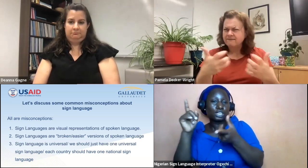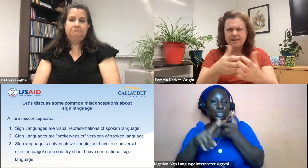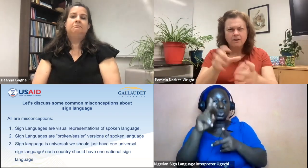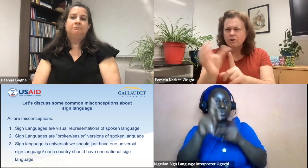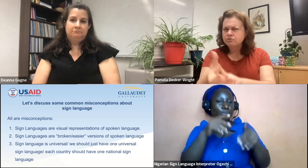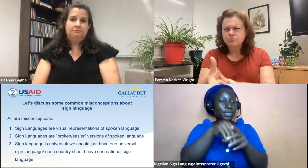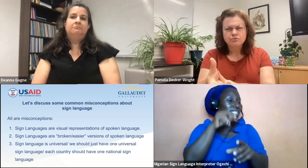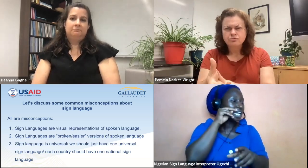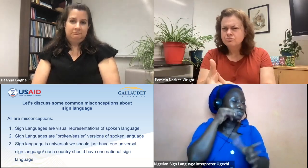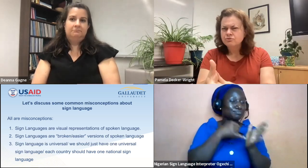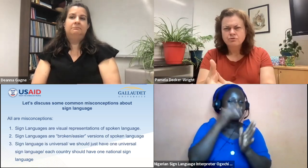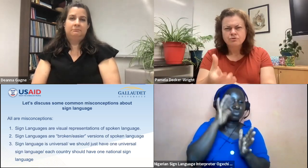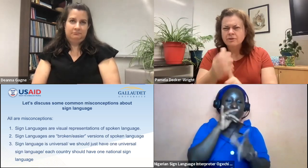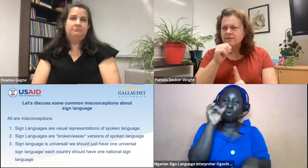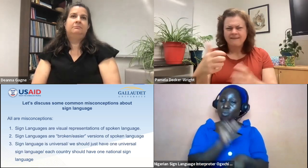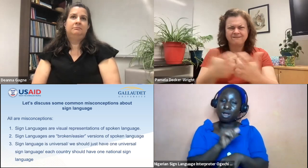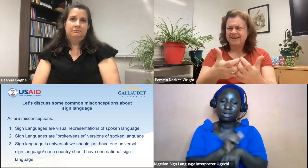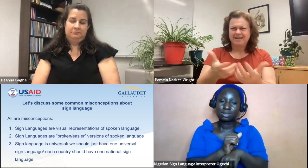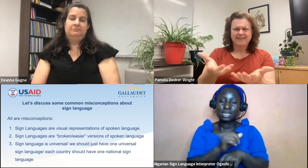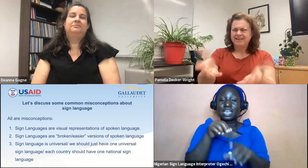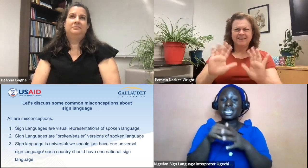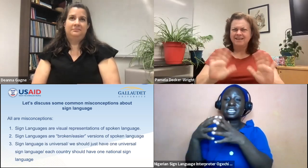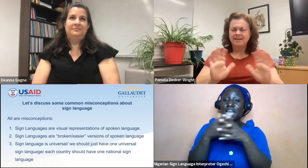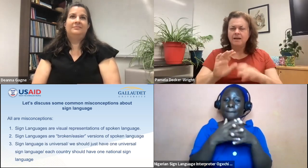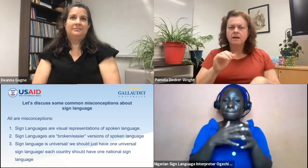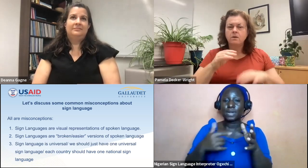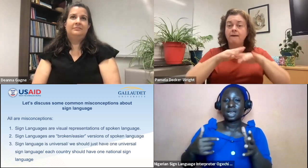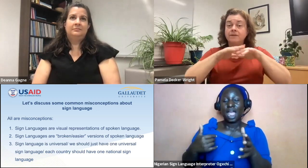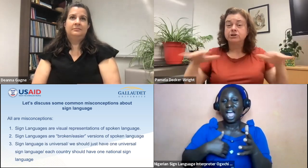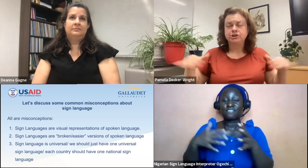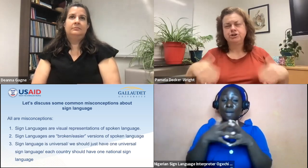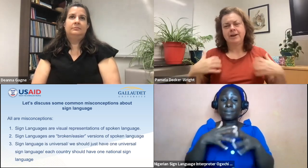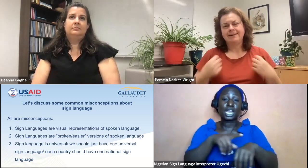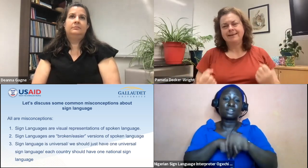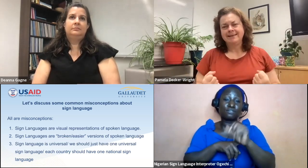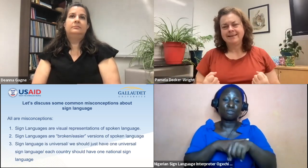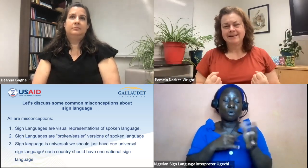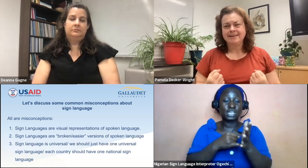You know the world's football. There's a different culture, different ways, and rules how you play that game.